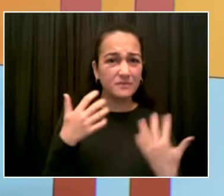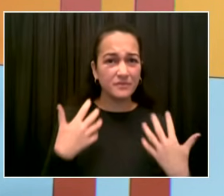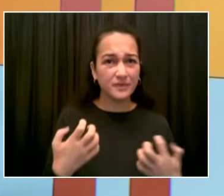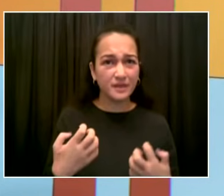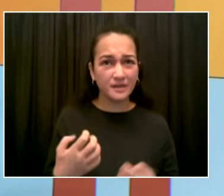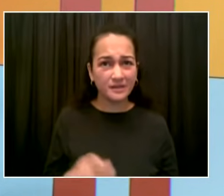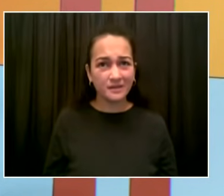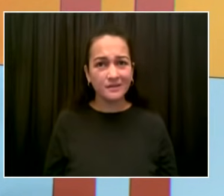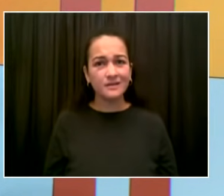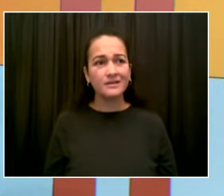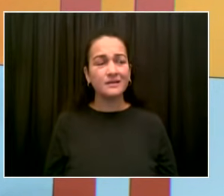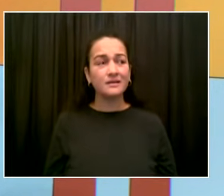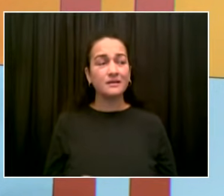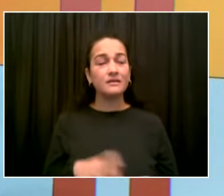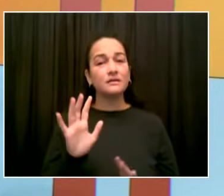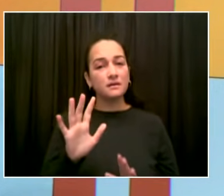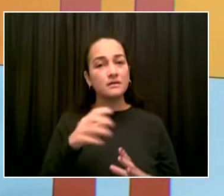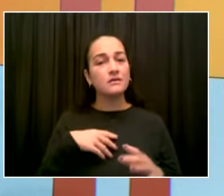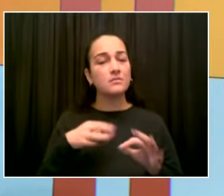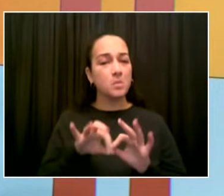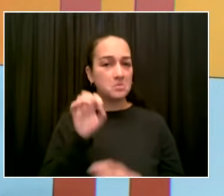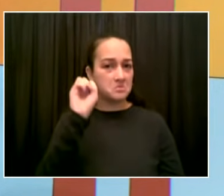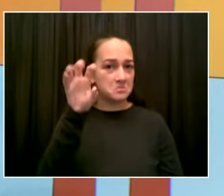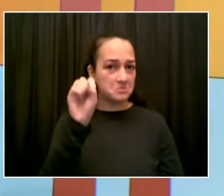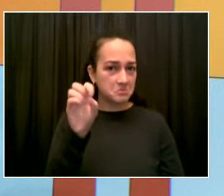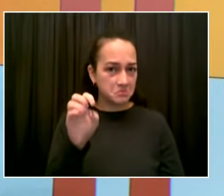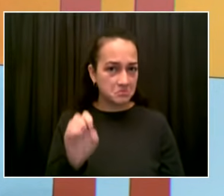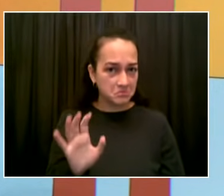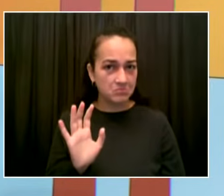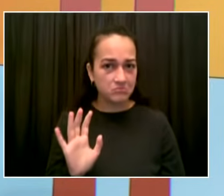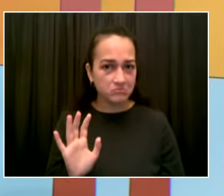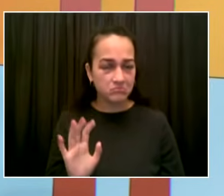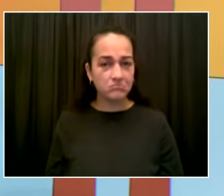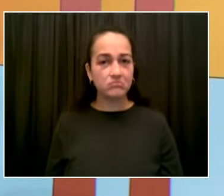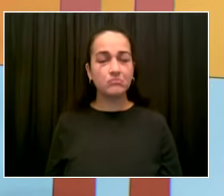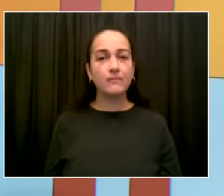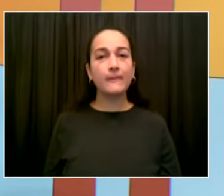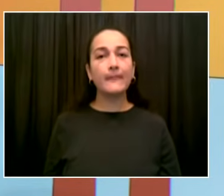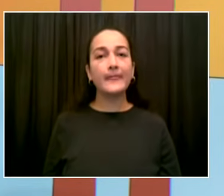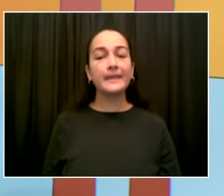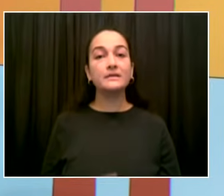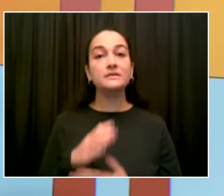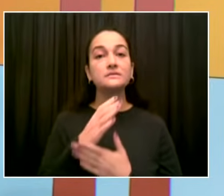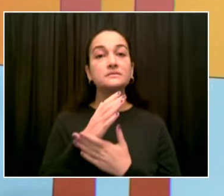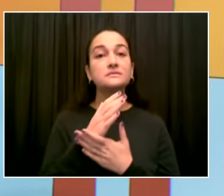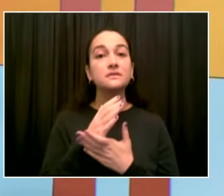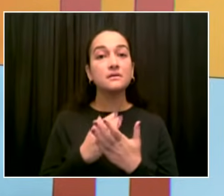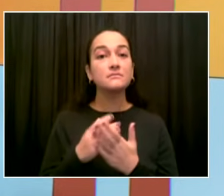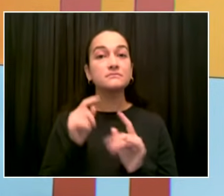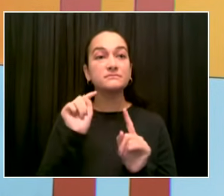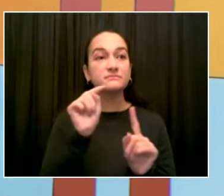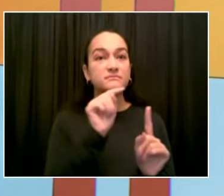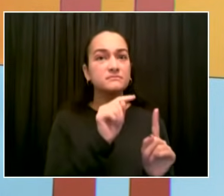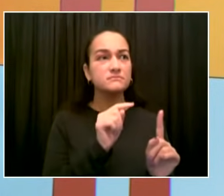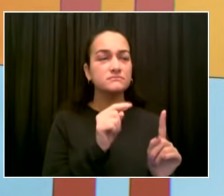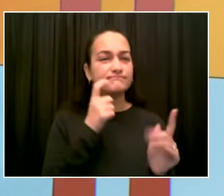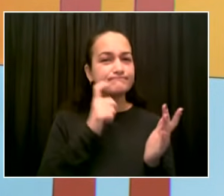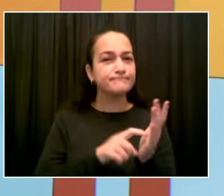A FEW POINTS FOR THE COURT THAT ARE RELEVANT TO THAT. ONE IS THE HISTORICAL GROUP OF